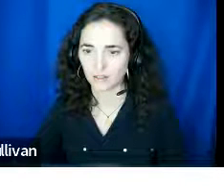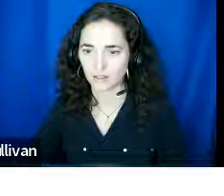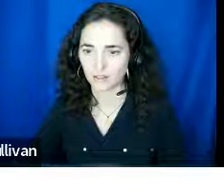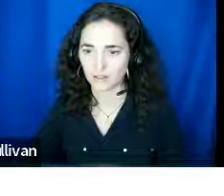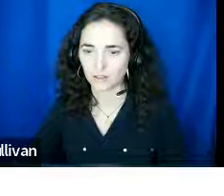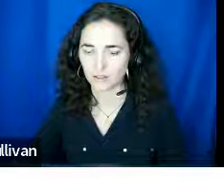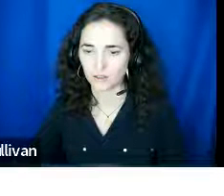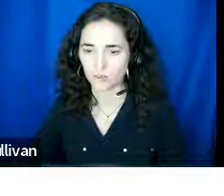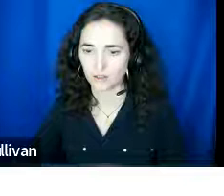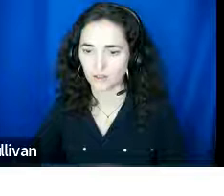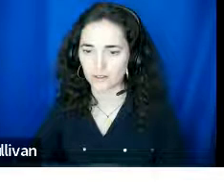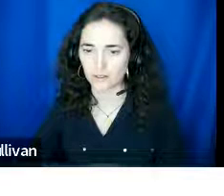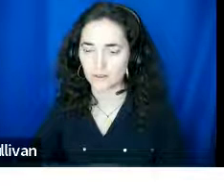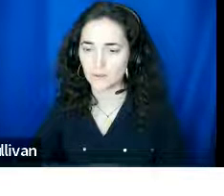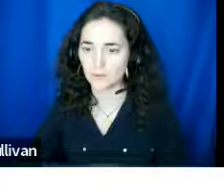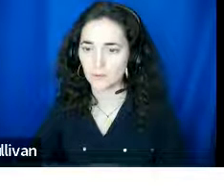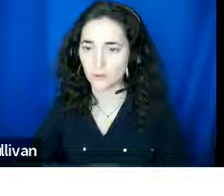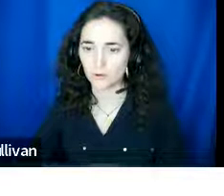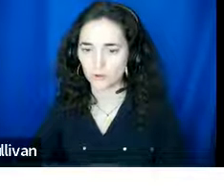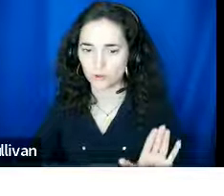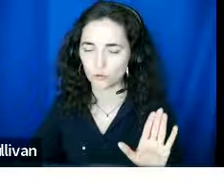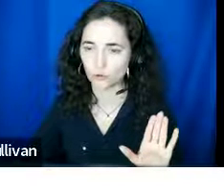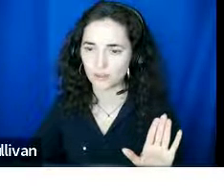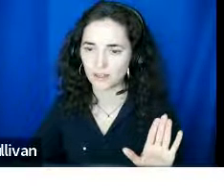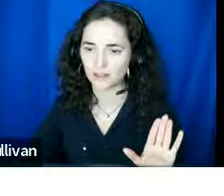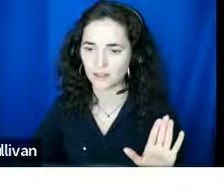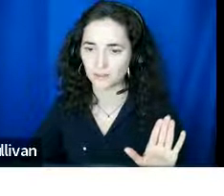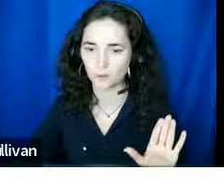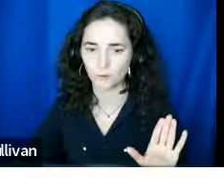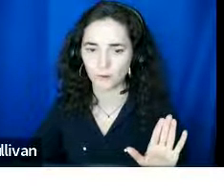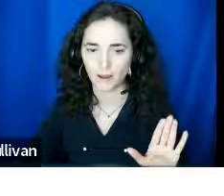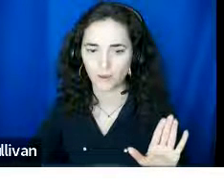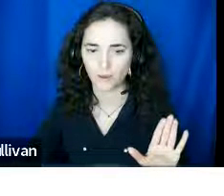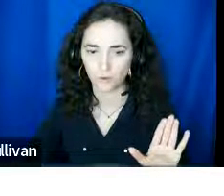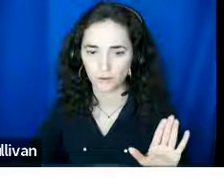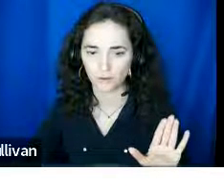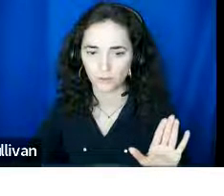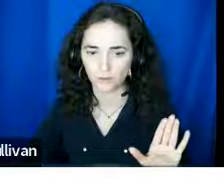But go ahead. Send me. Okay, so let me let me move you to 2. Don't take it, and then I'm gonna move you back to one.